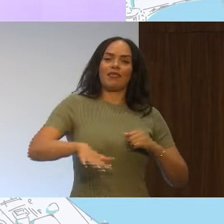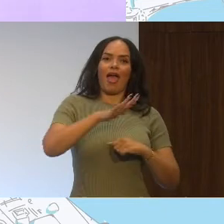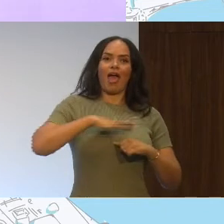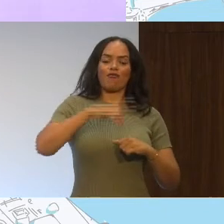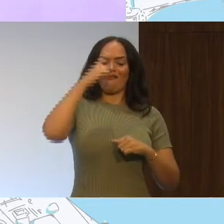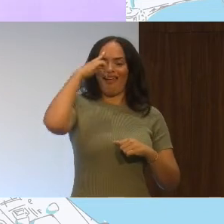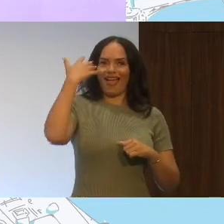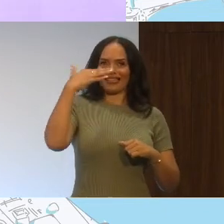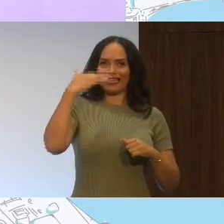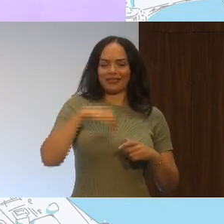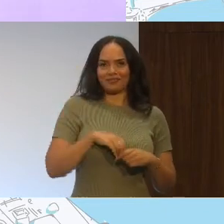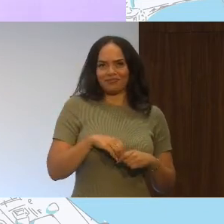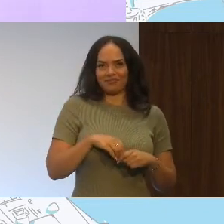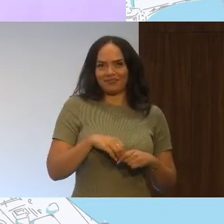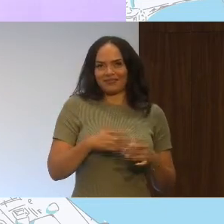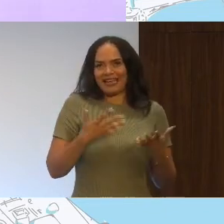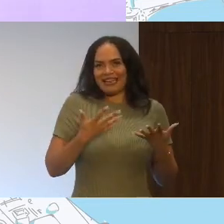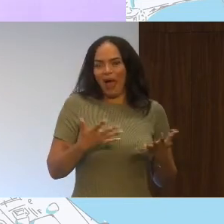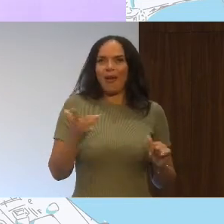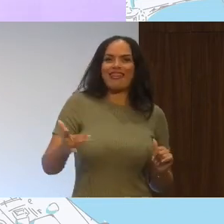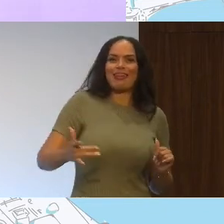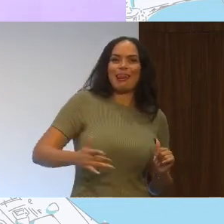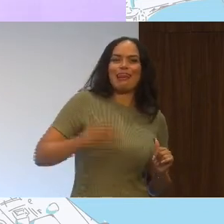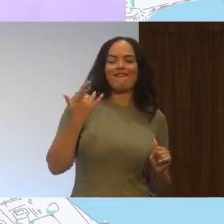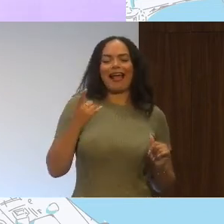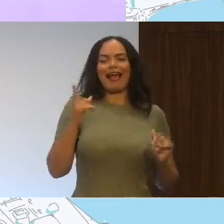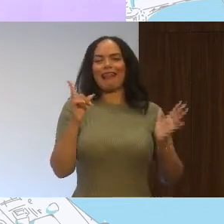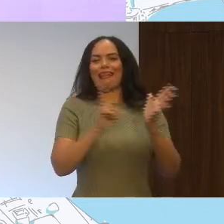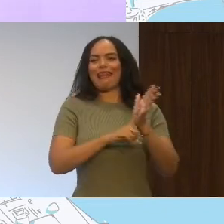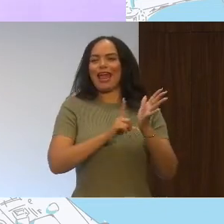He's now a living legend himself.